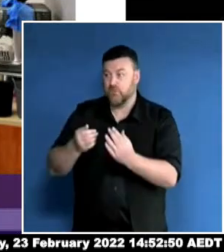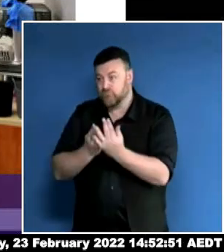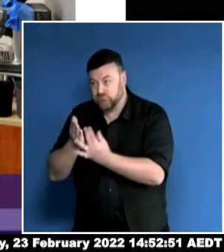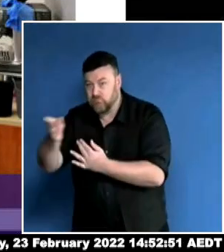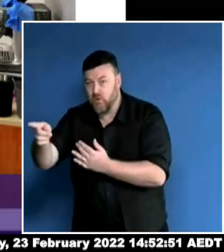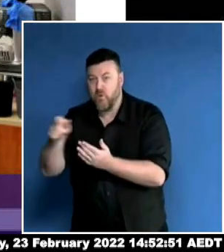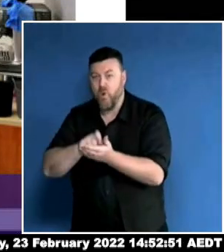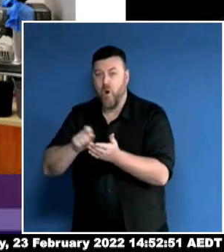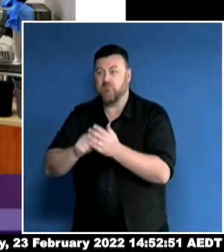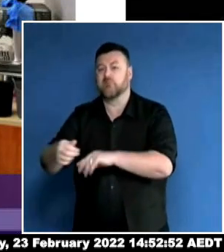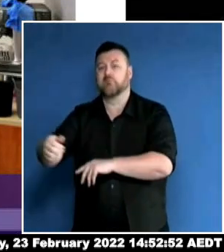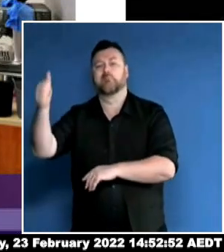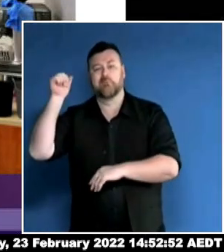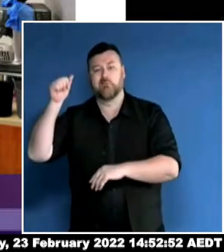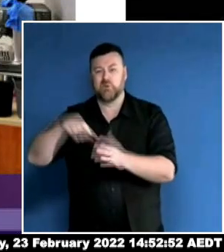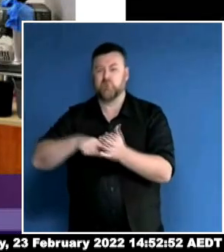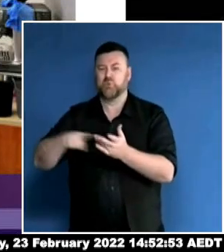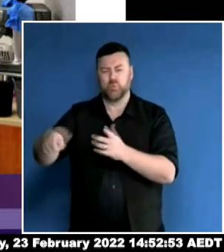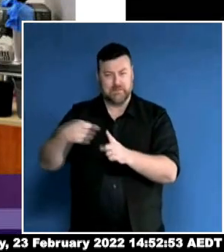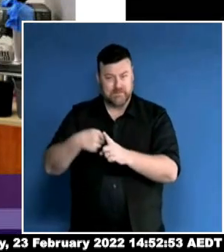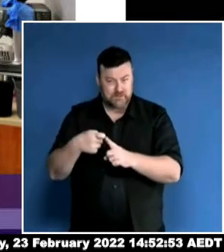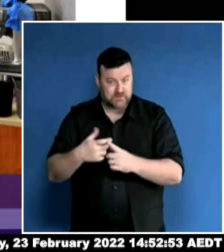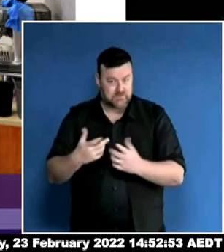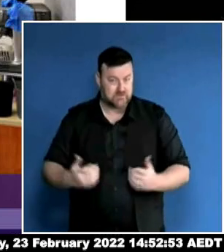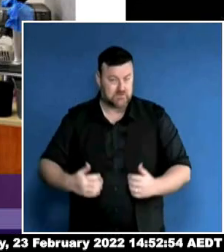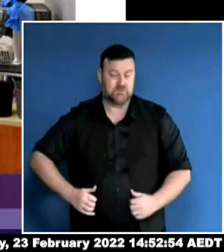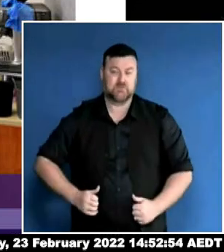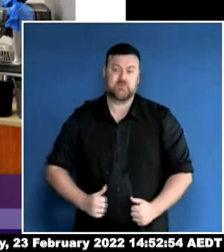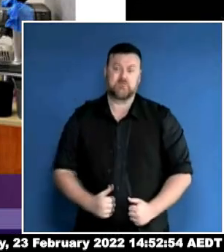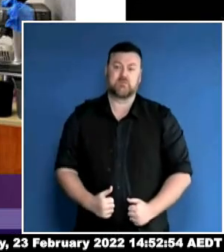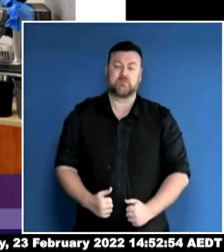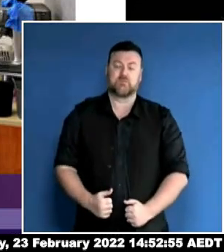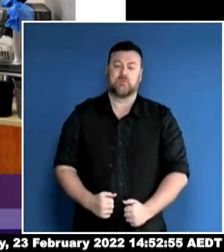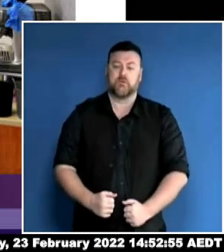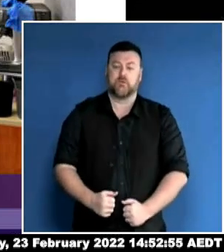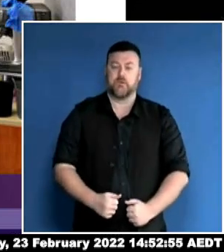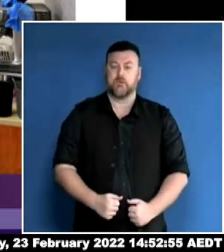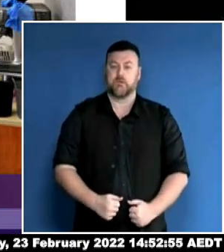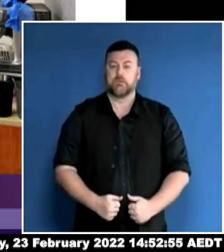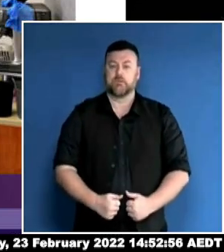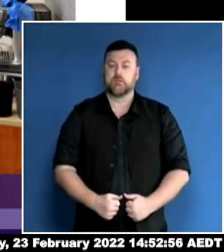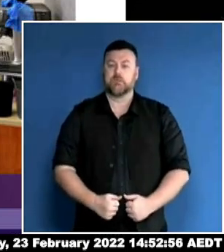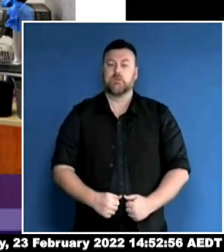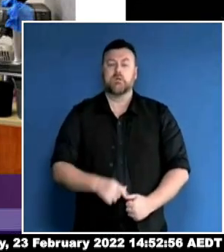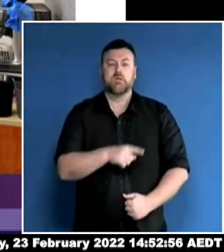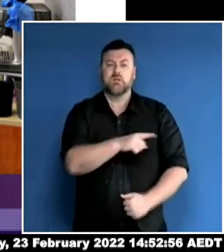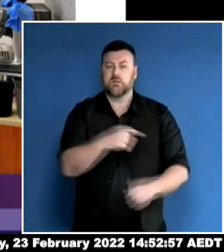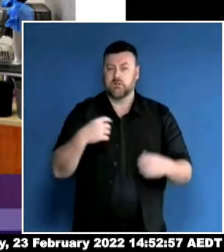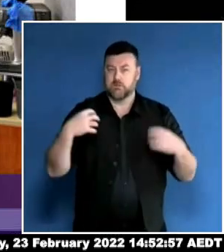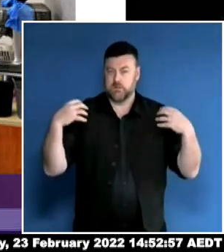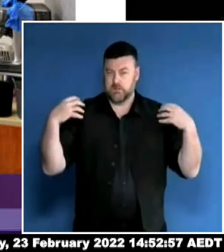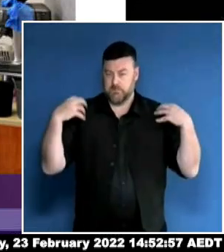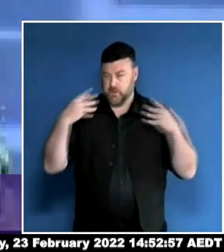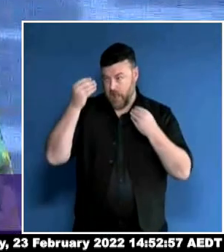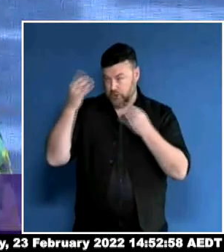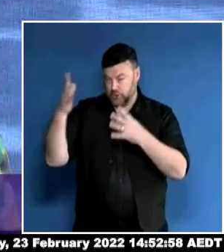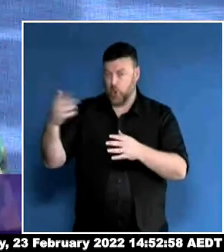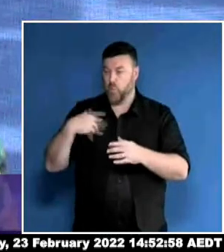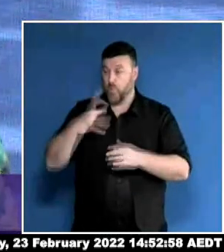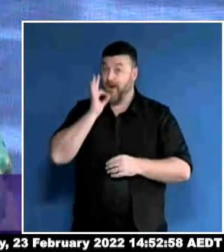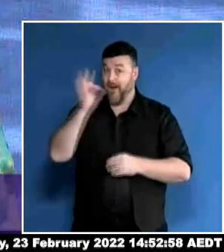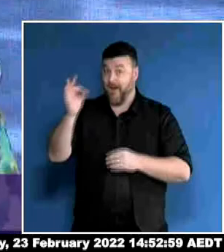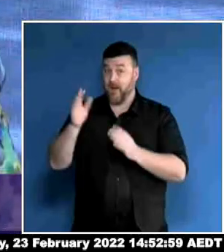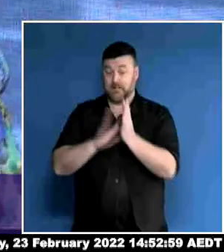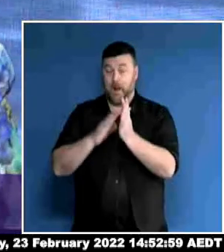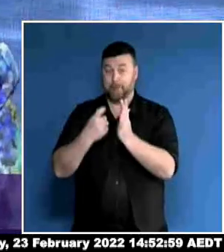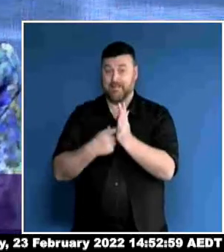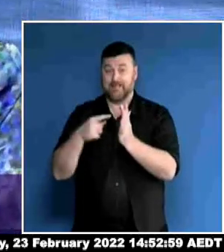And, Commissioners, we will ask Mr Ting and Ms Romero about these photographs and what